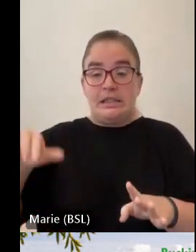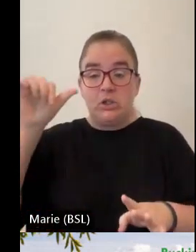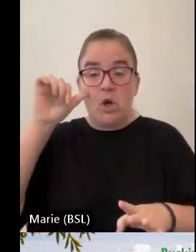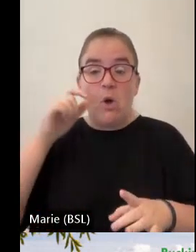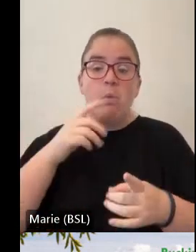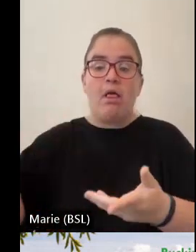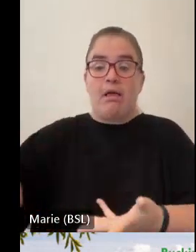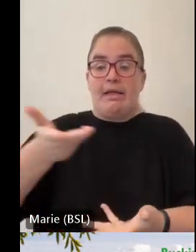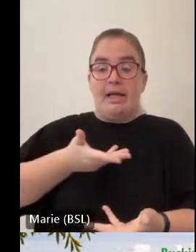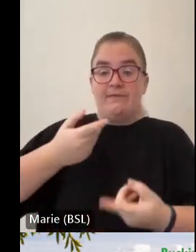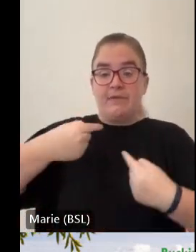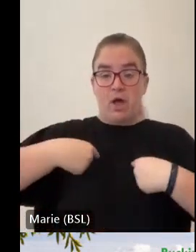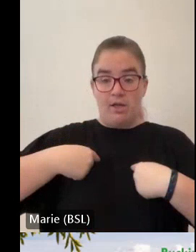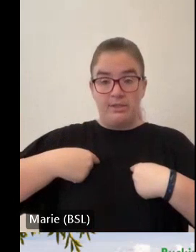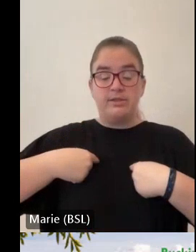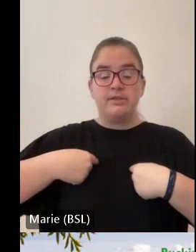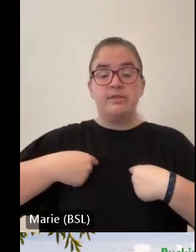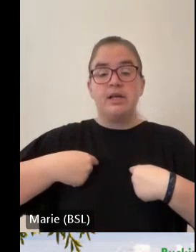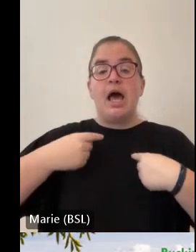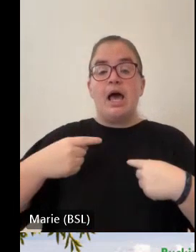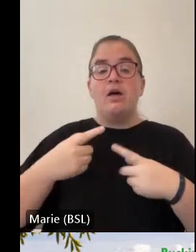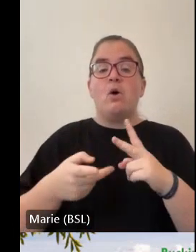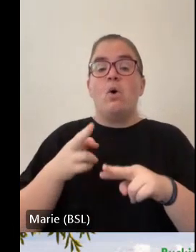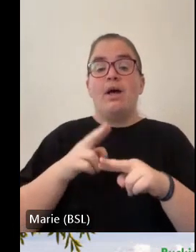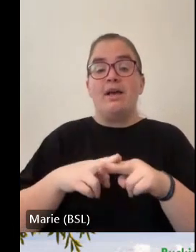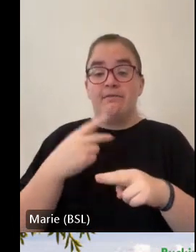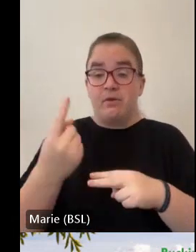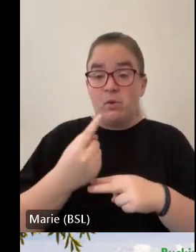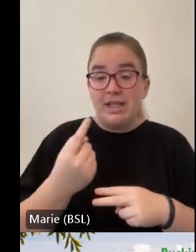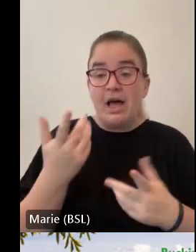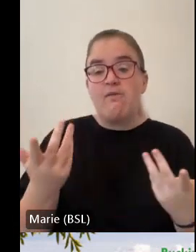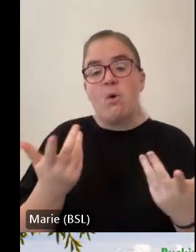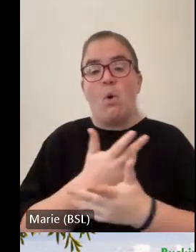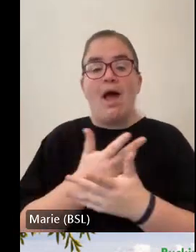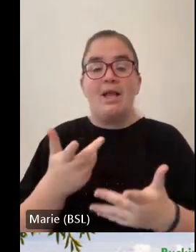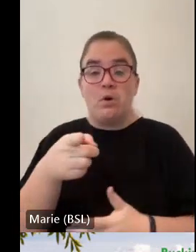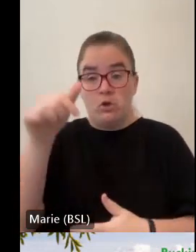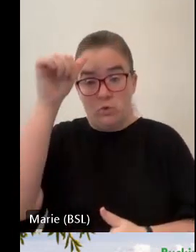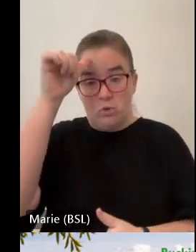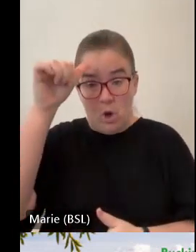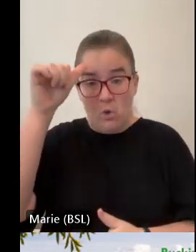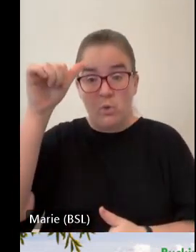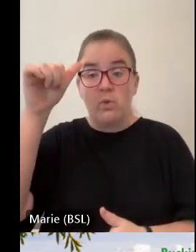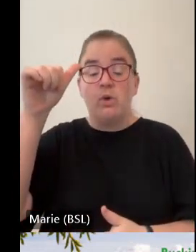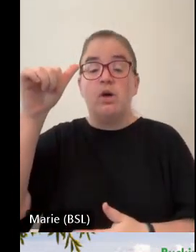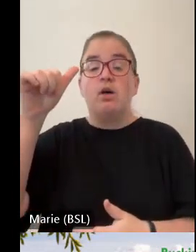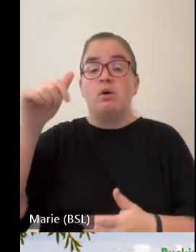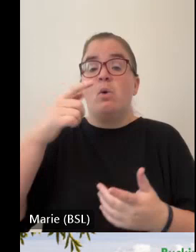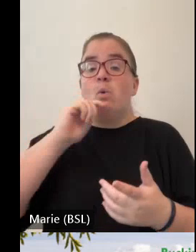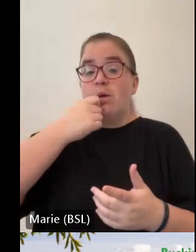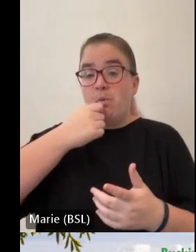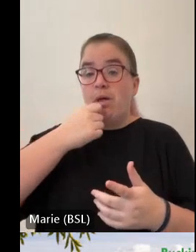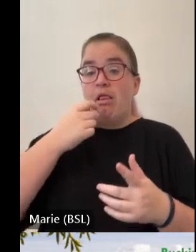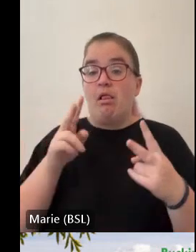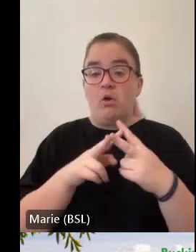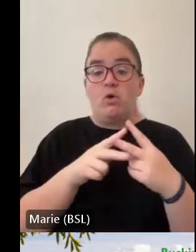through to us and and certainly if you or anyone you know has been scammed, we will get back to you.